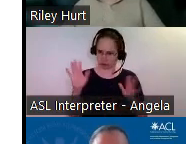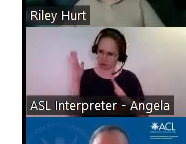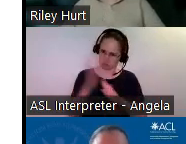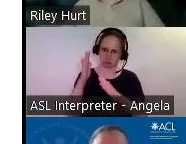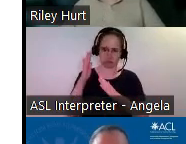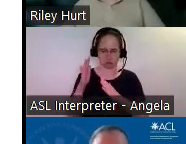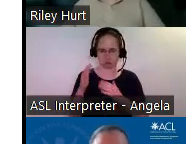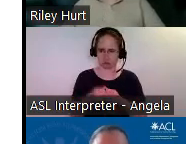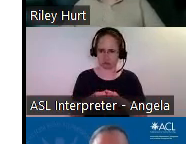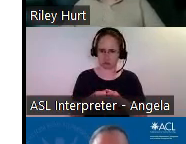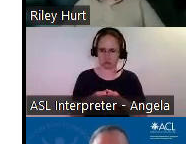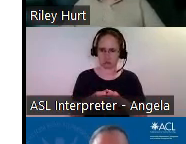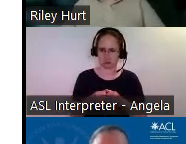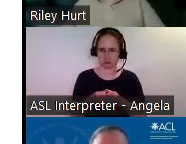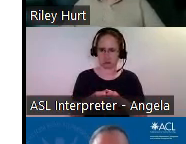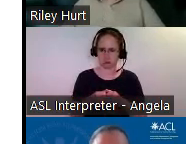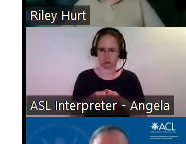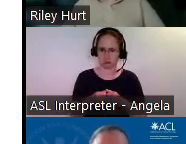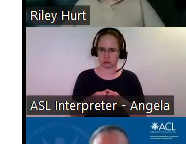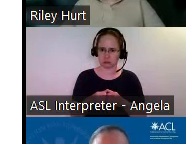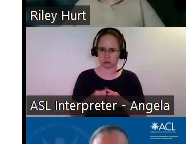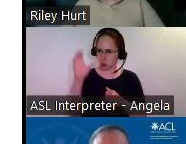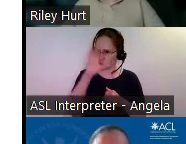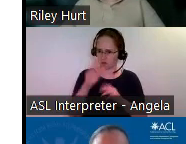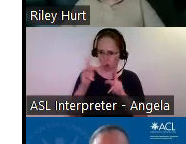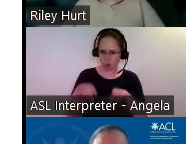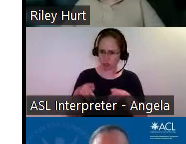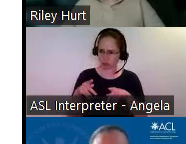seeing somebody who kind of shares the same struggles as you and shares the